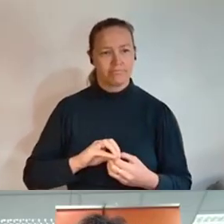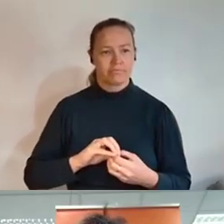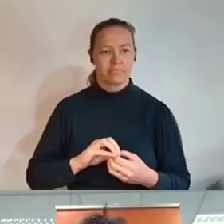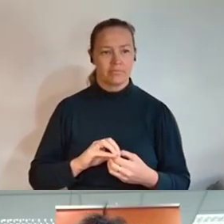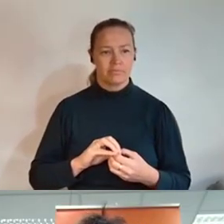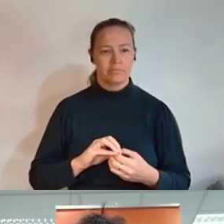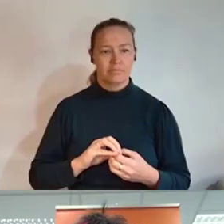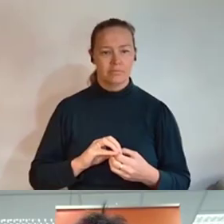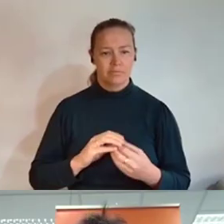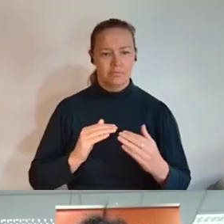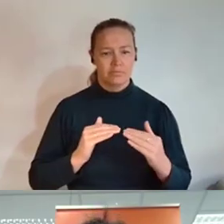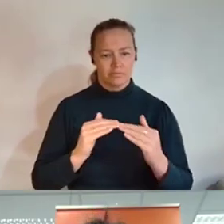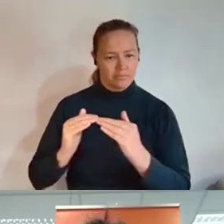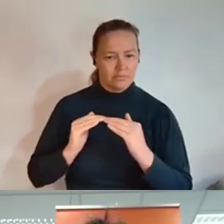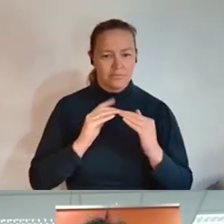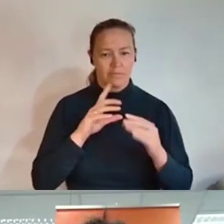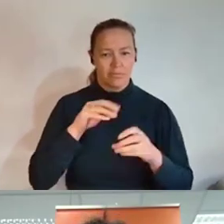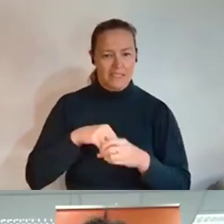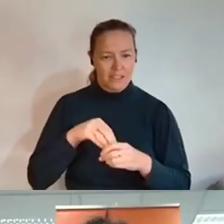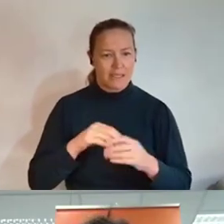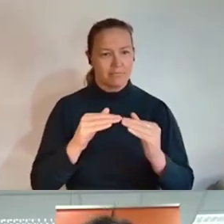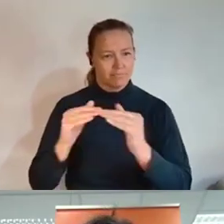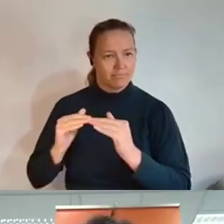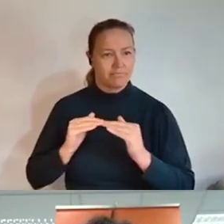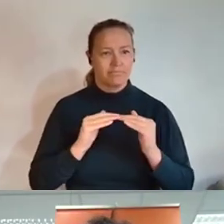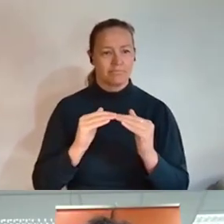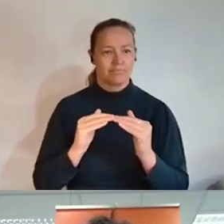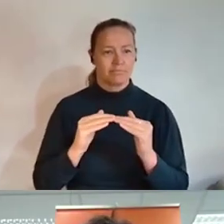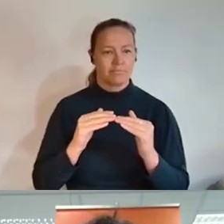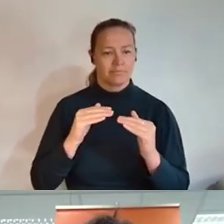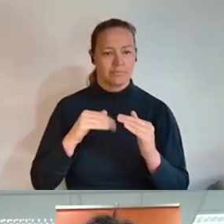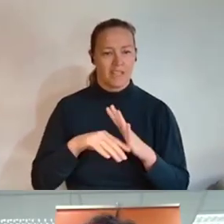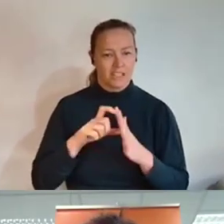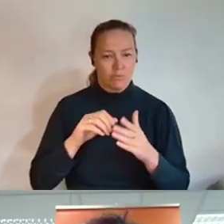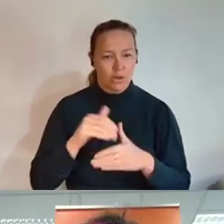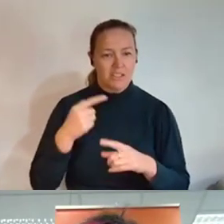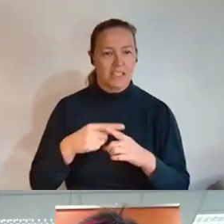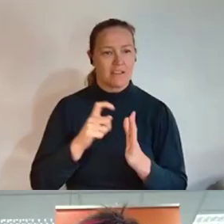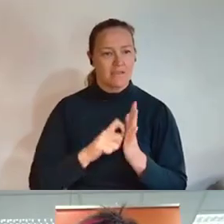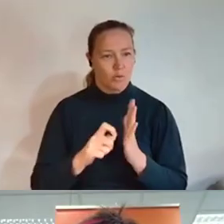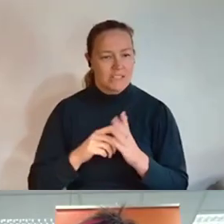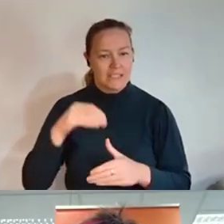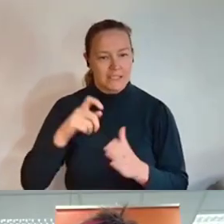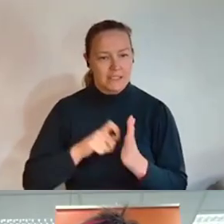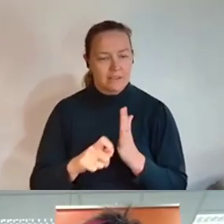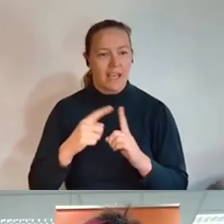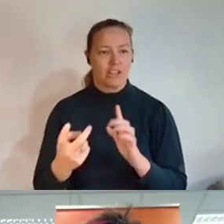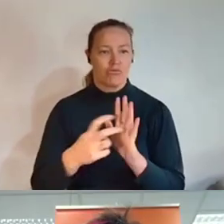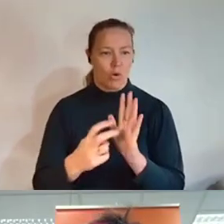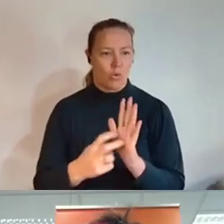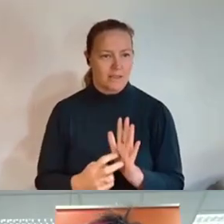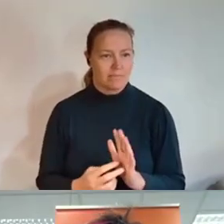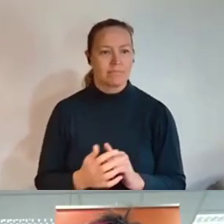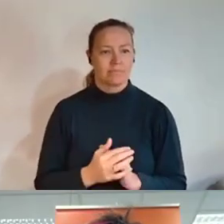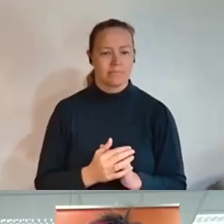ground to participate in democracy and voting and enrolling. So that's a core part of a democracy